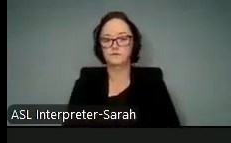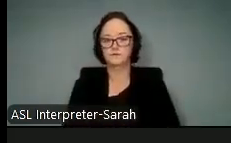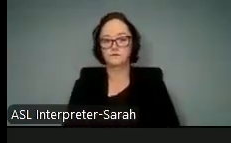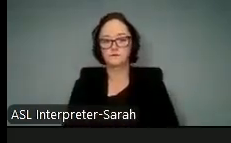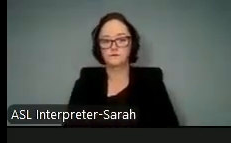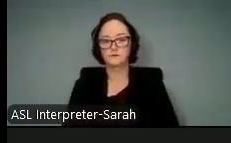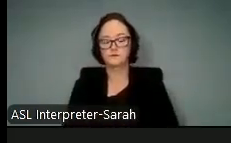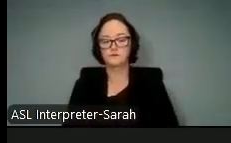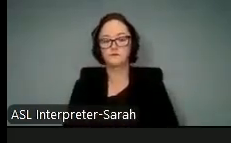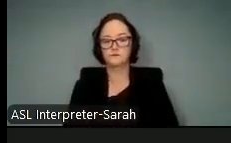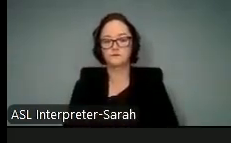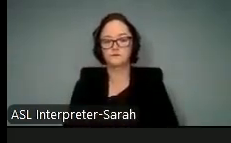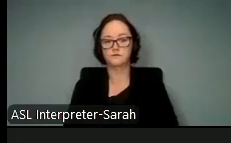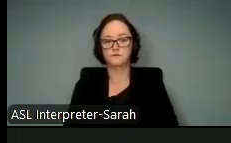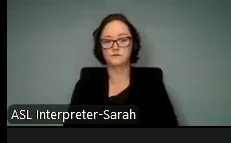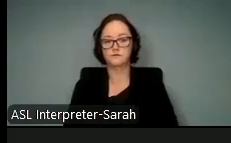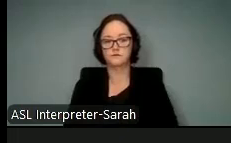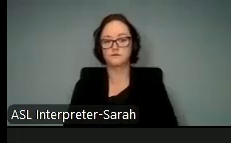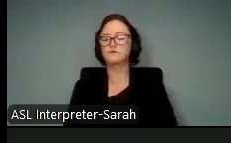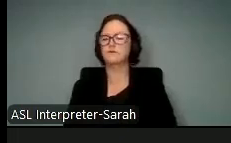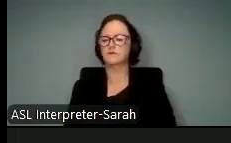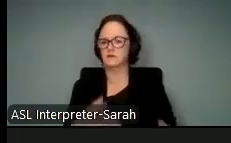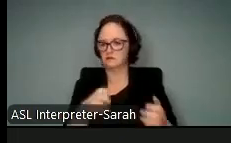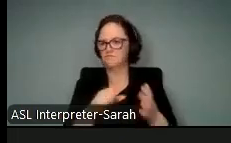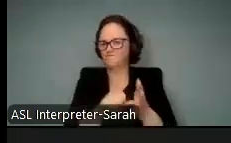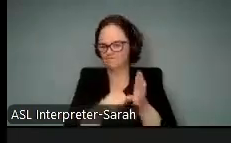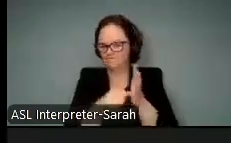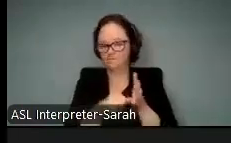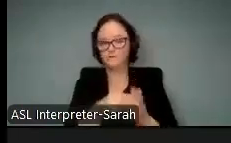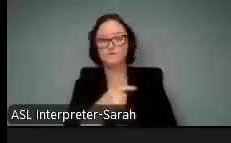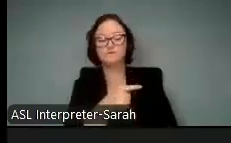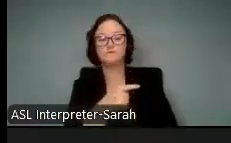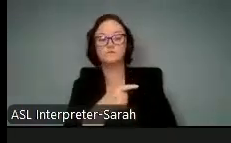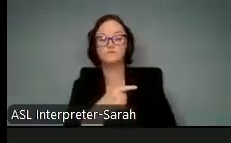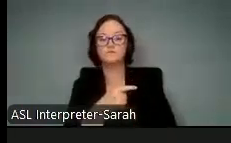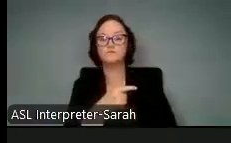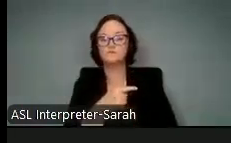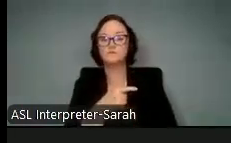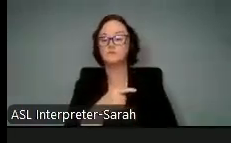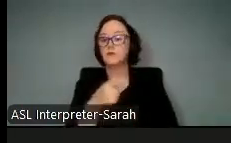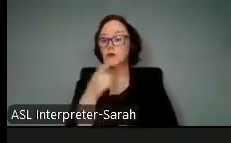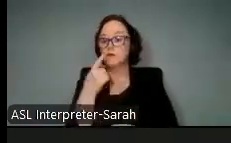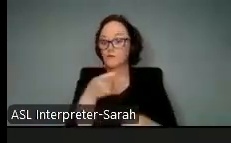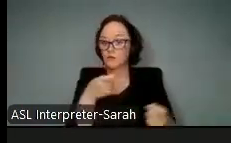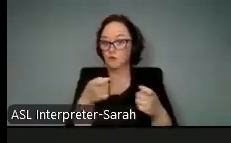And so the last thing to highlight here is just we want to make sure that for controlling the submenu expand and collapse,